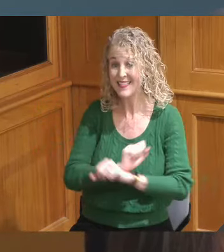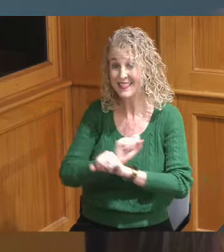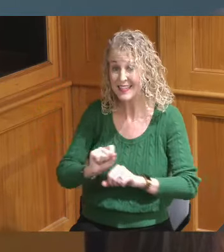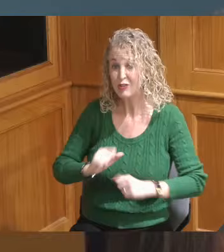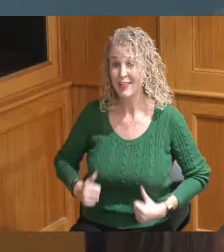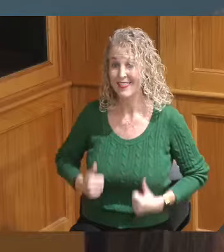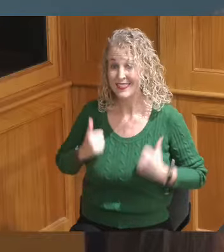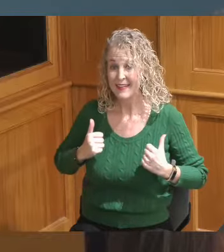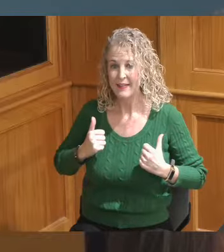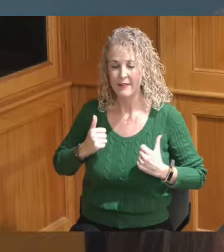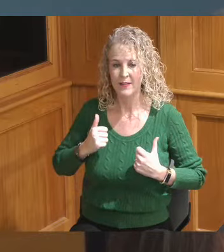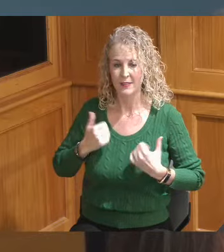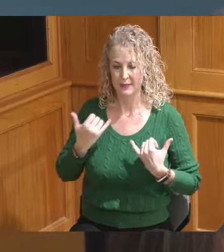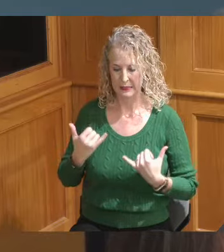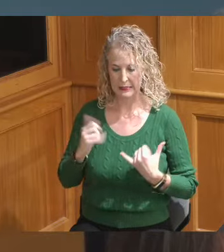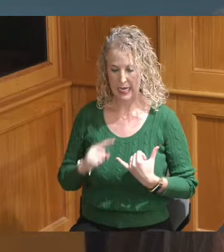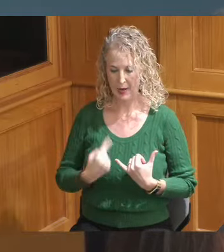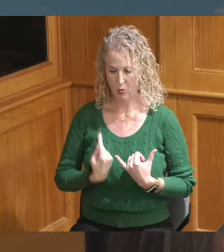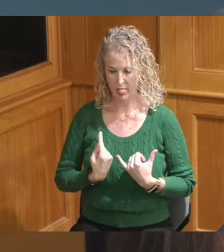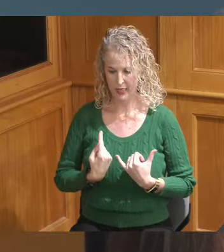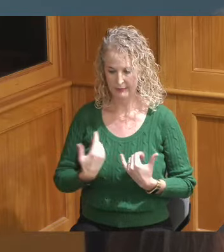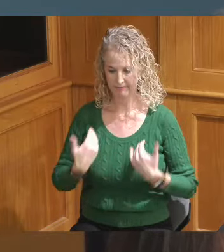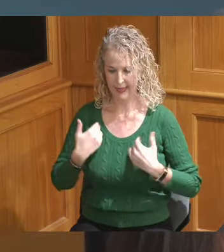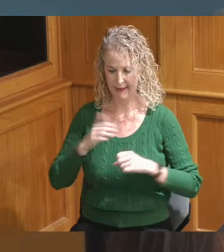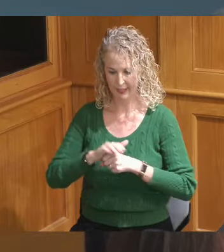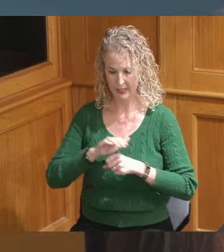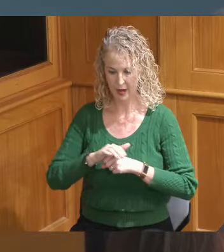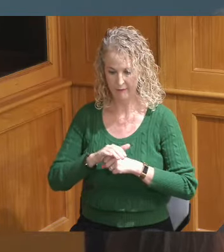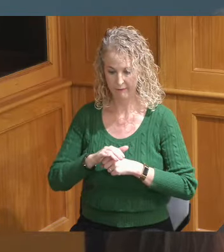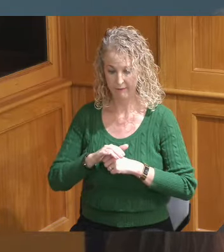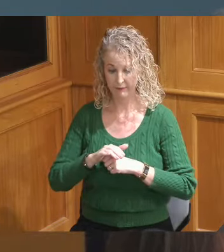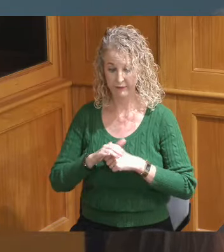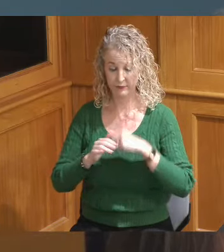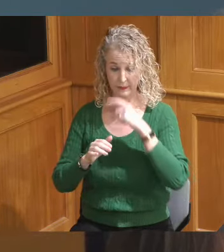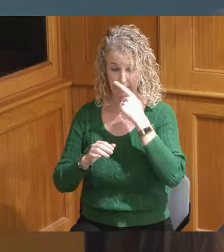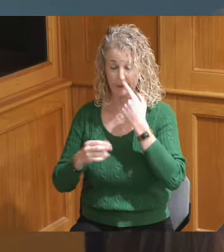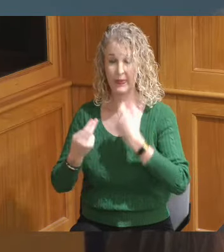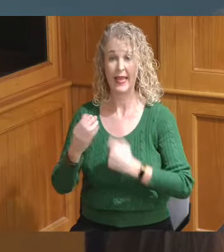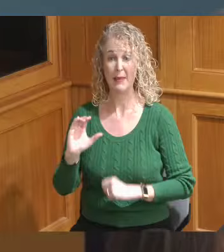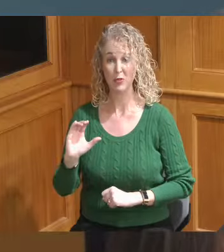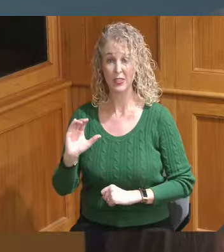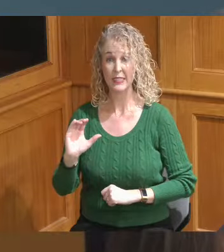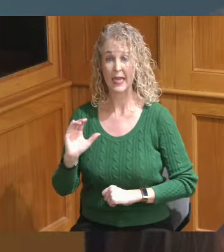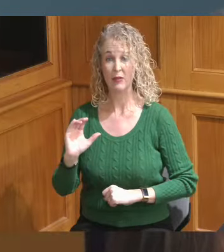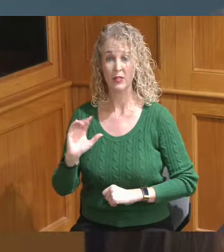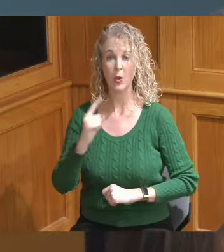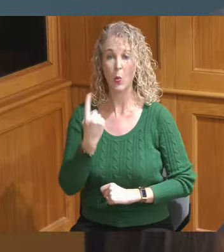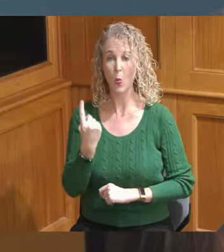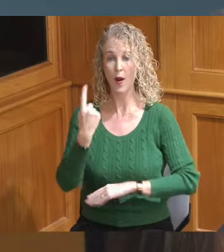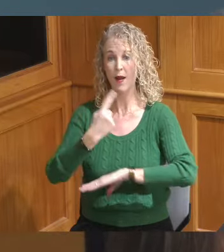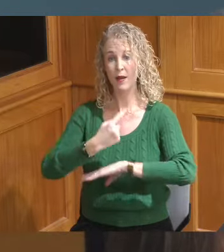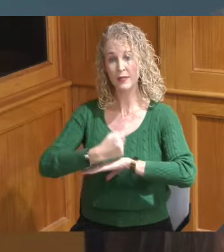living from day to day. As a government, we can't live from g from day to day. We have to be able to